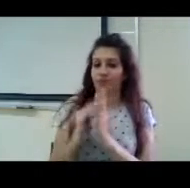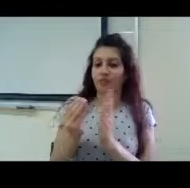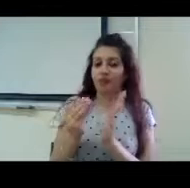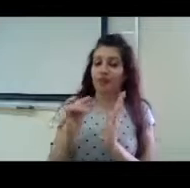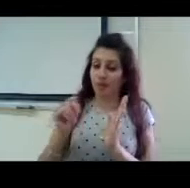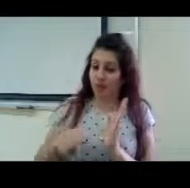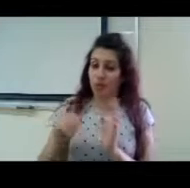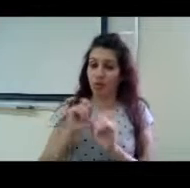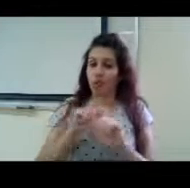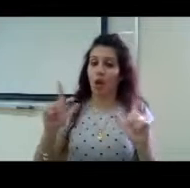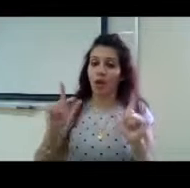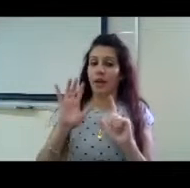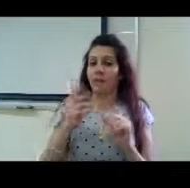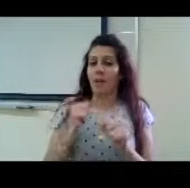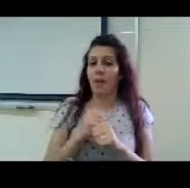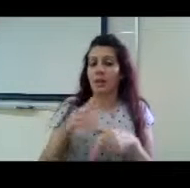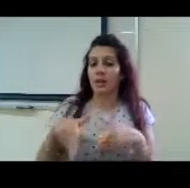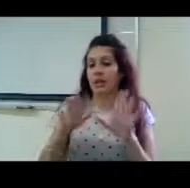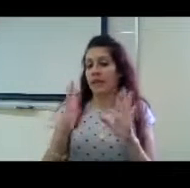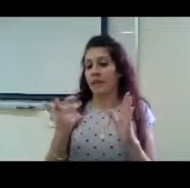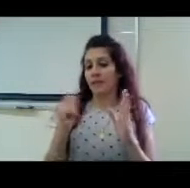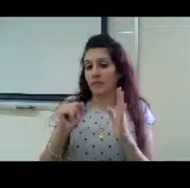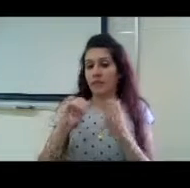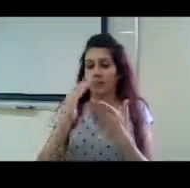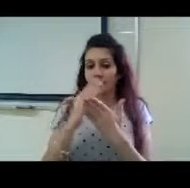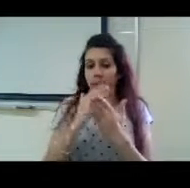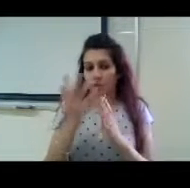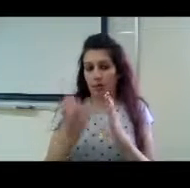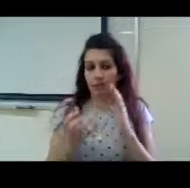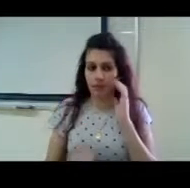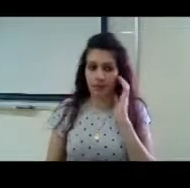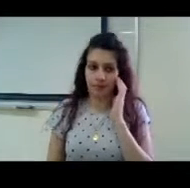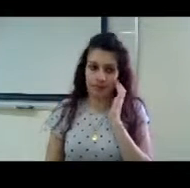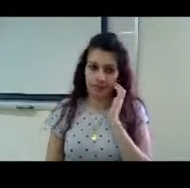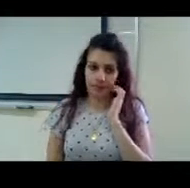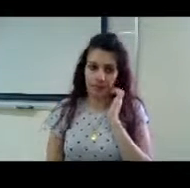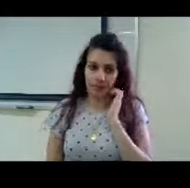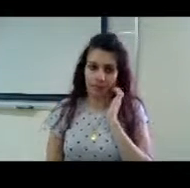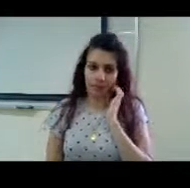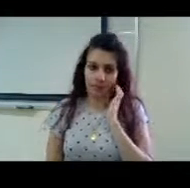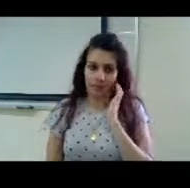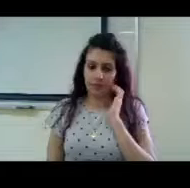support them at a distance excuse me the second is a guidance template to support